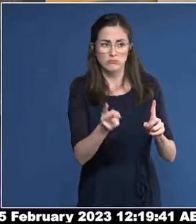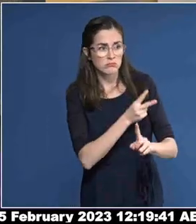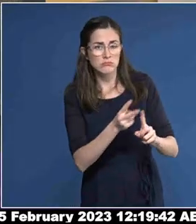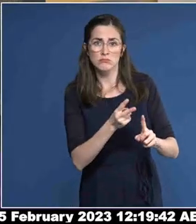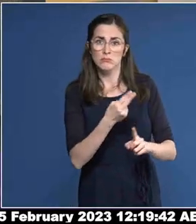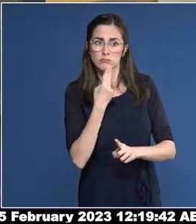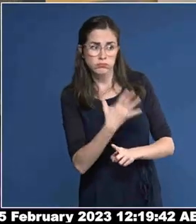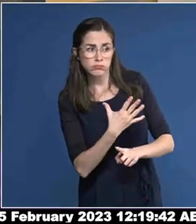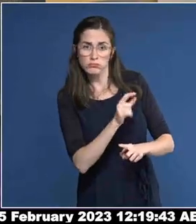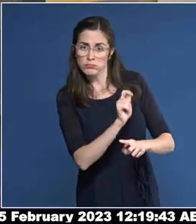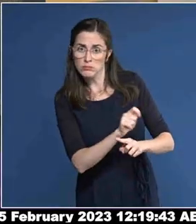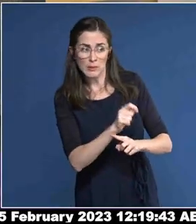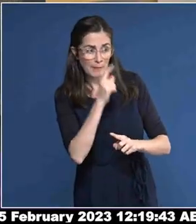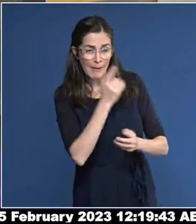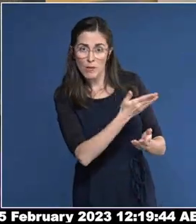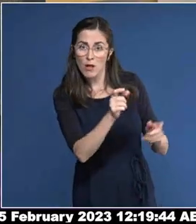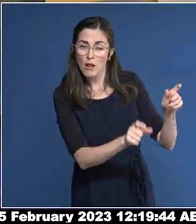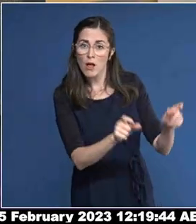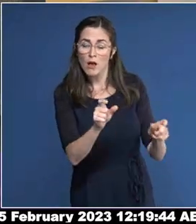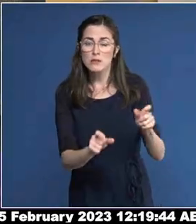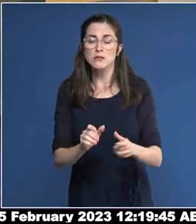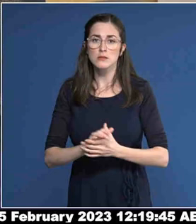of people with its clients. Sorry, I'm not quite sure of the wording of that.